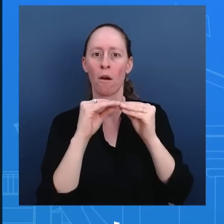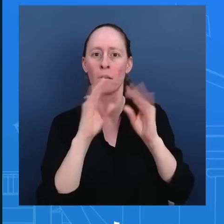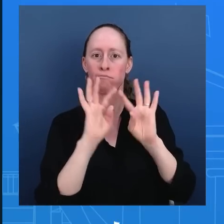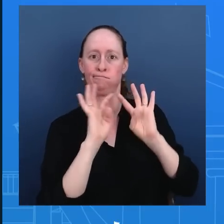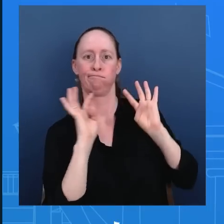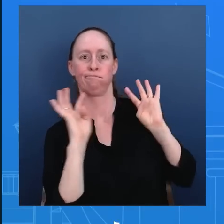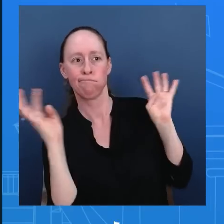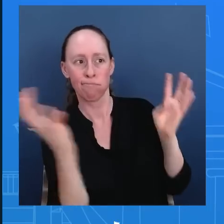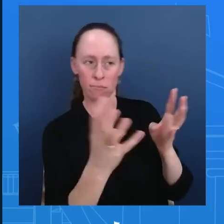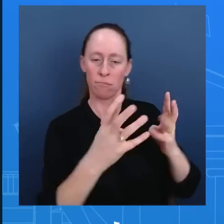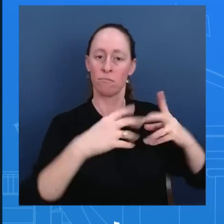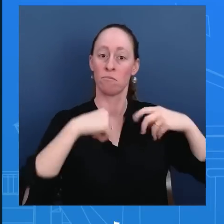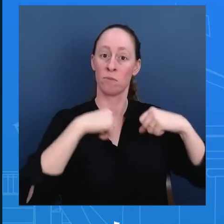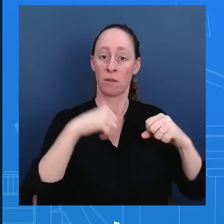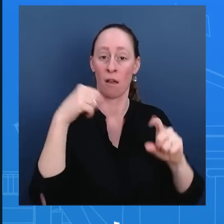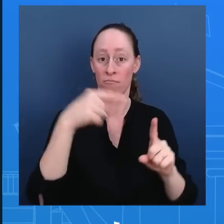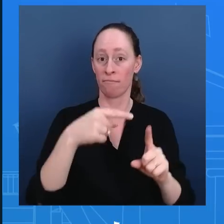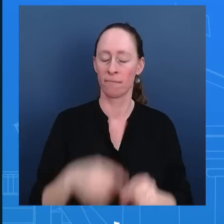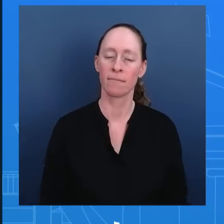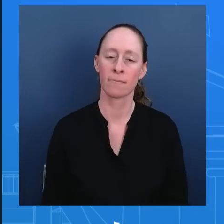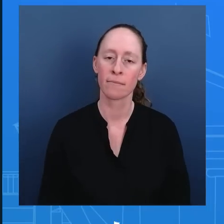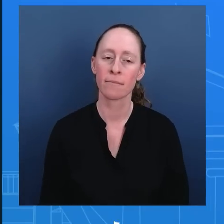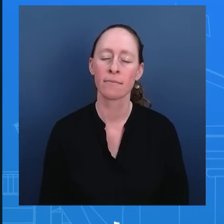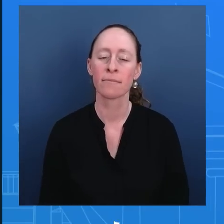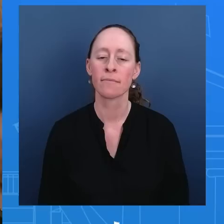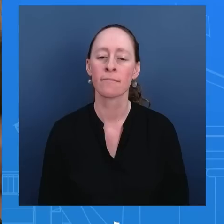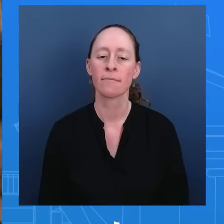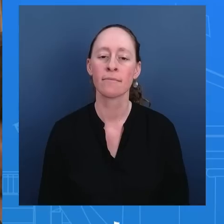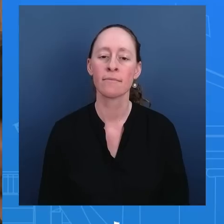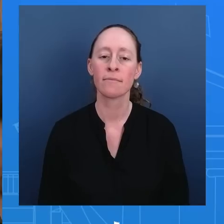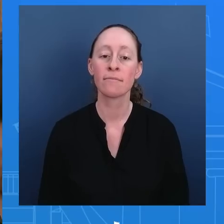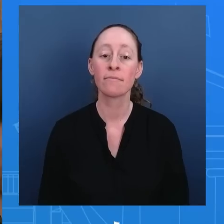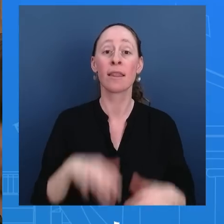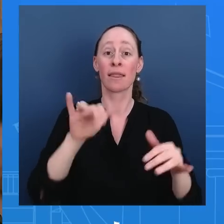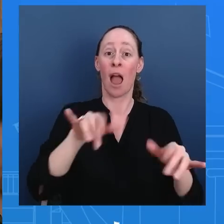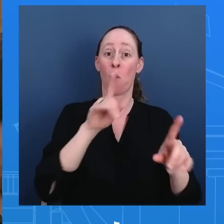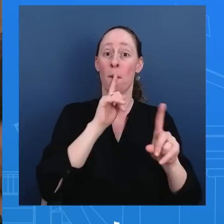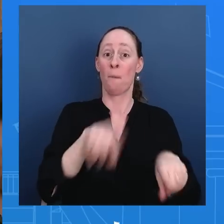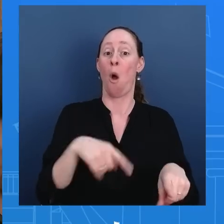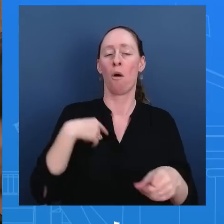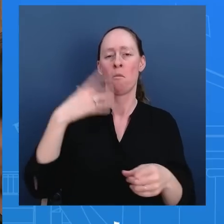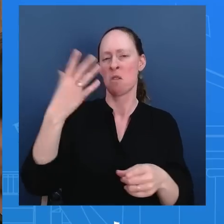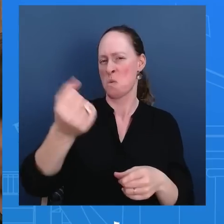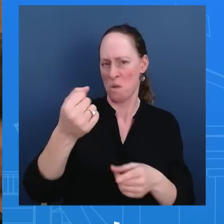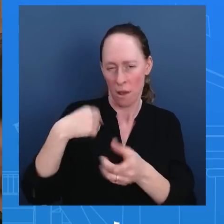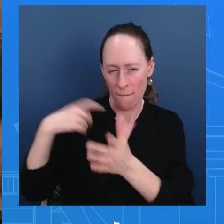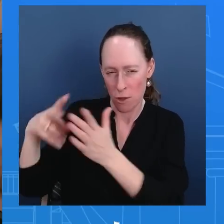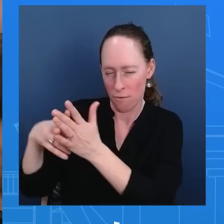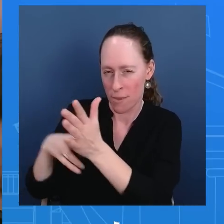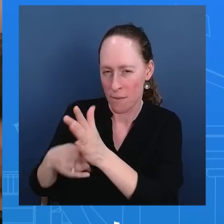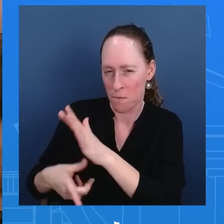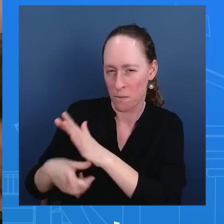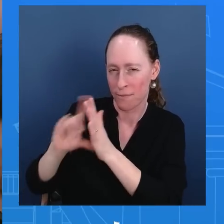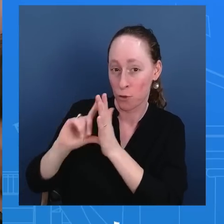And as it relates to the report, we are going to review it. The Press: Is President Biden confident in his own protection? Ms. Jean-Pierre: Yes.